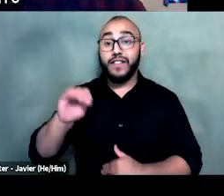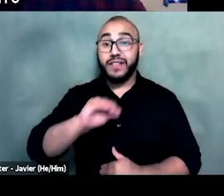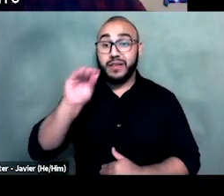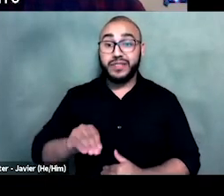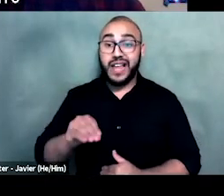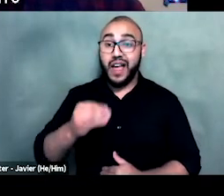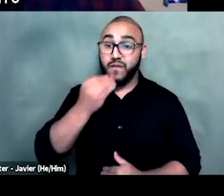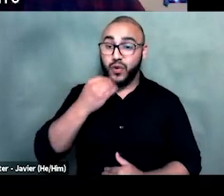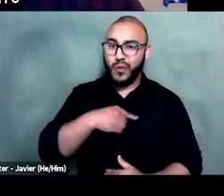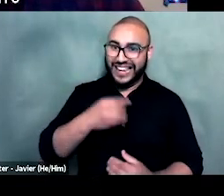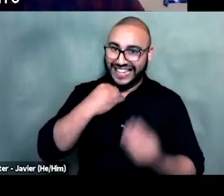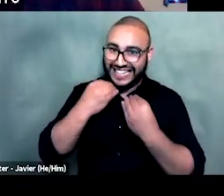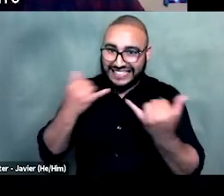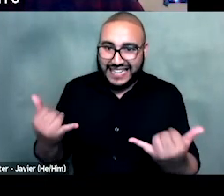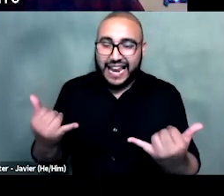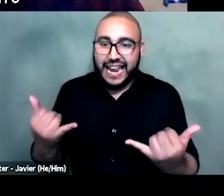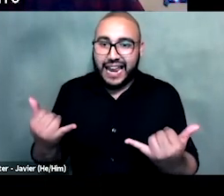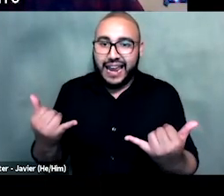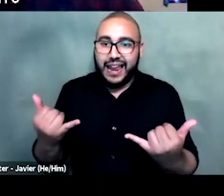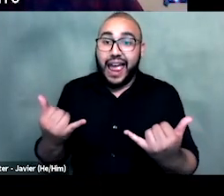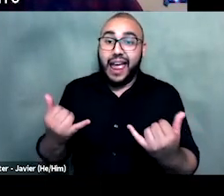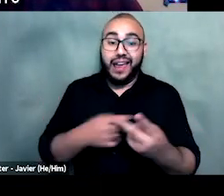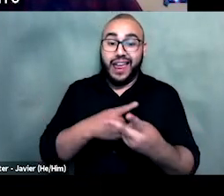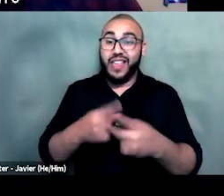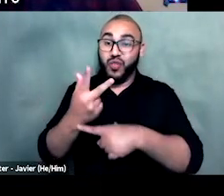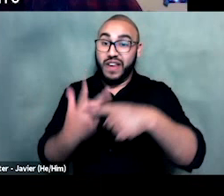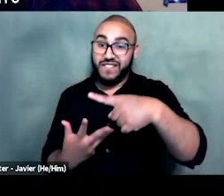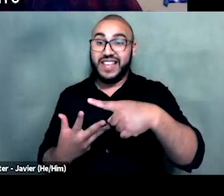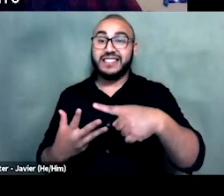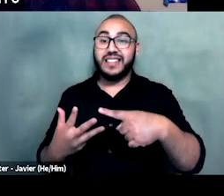that we ate, that we eat today. And three fifths of all cultivated crops come from